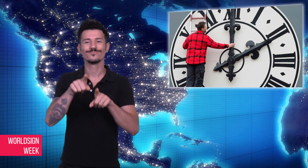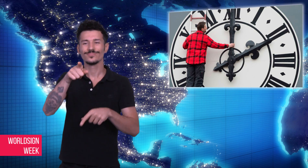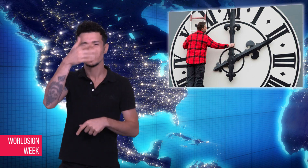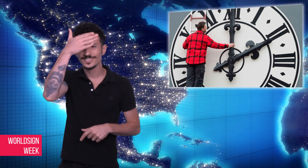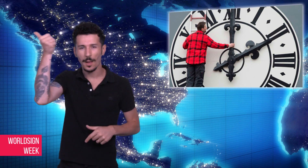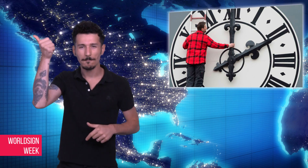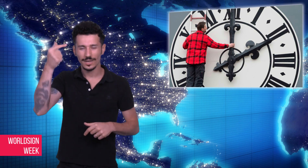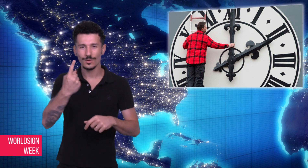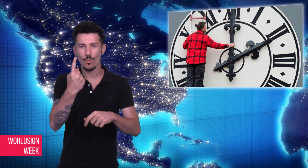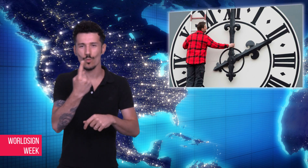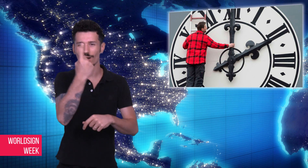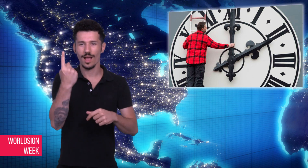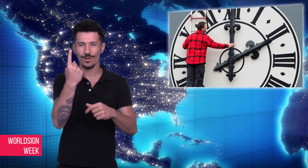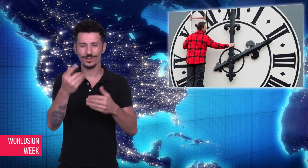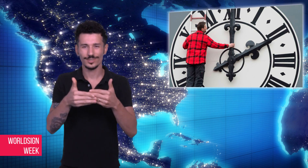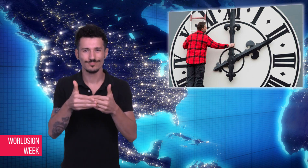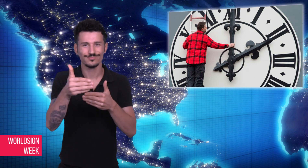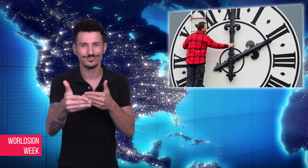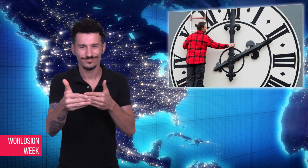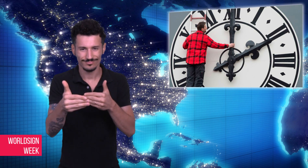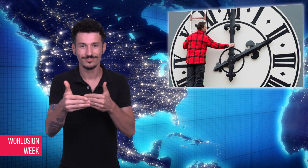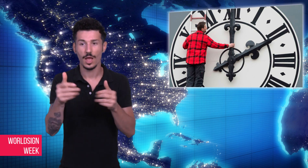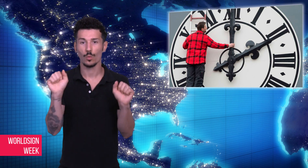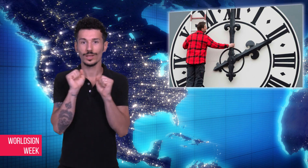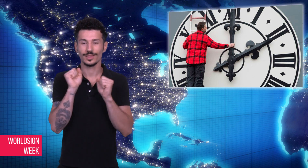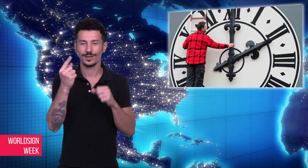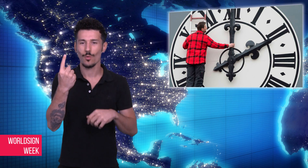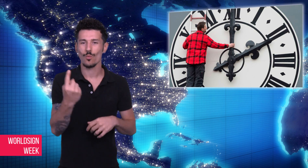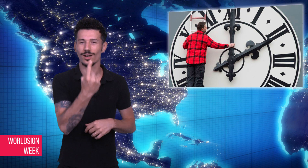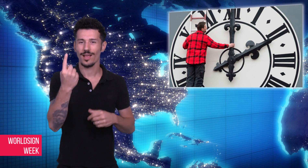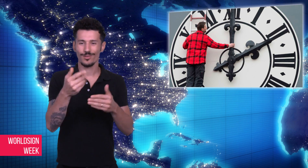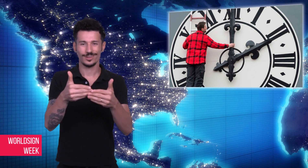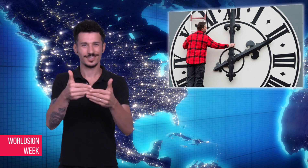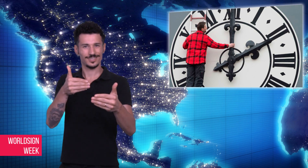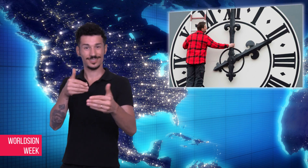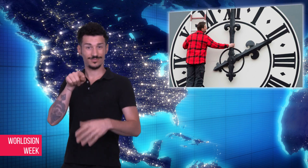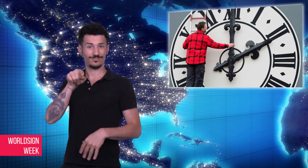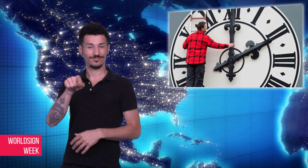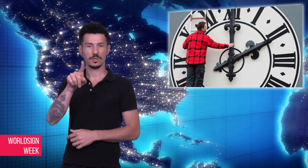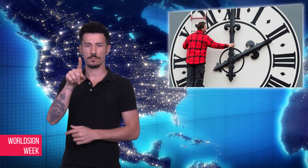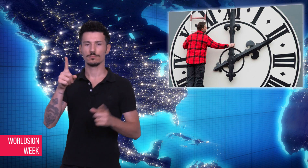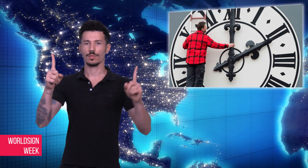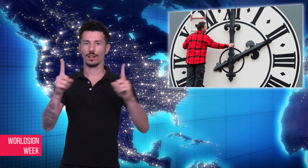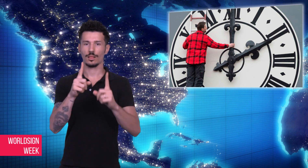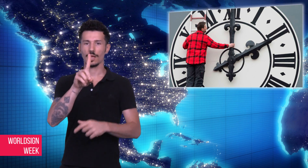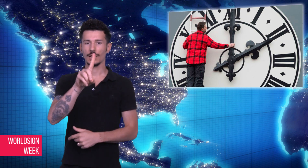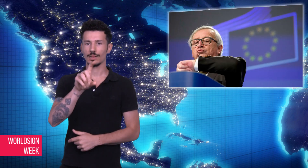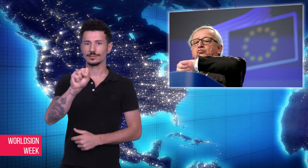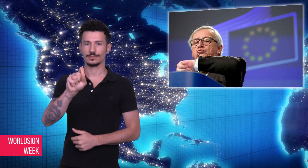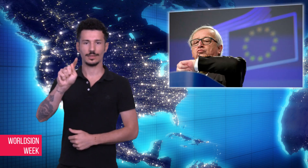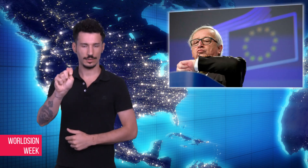Daylight Saving Time (D.S.T.) in Europe. D.S.T. moves the time by one